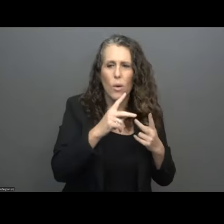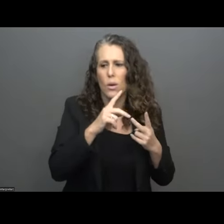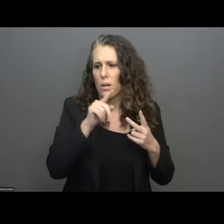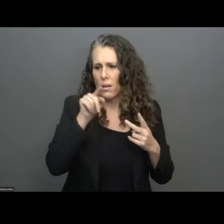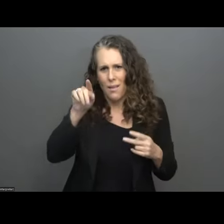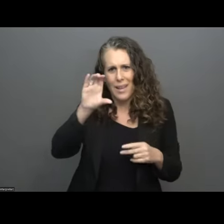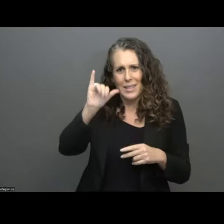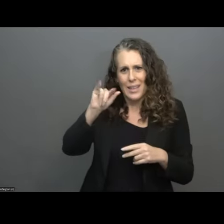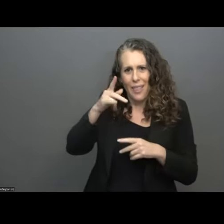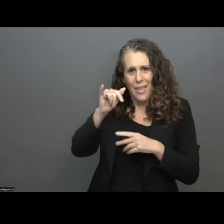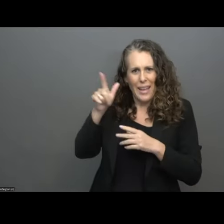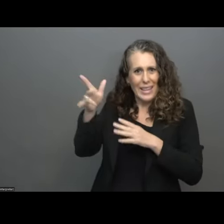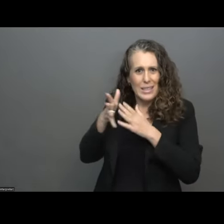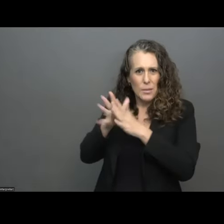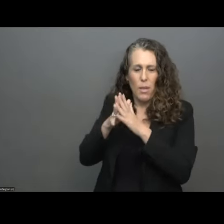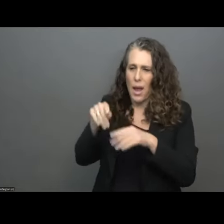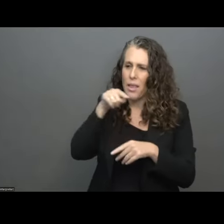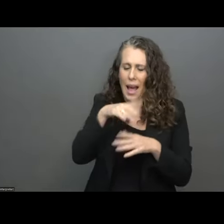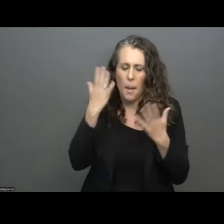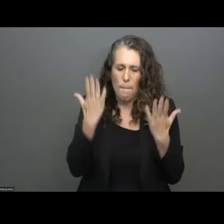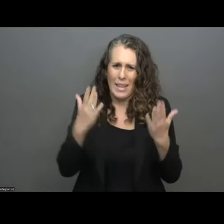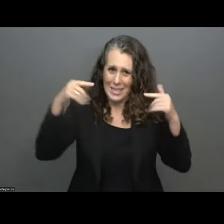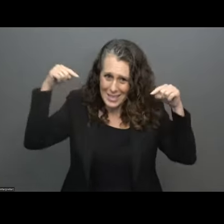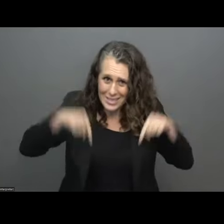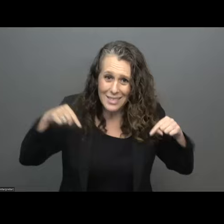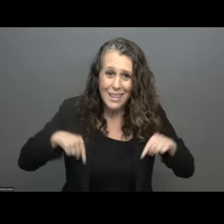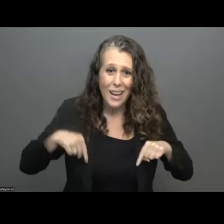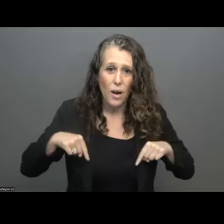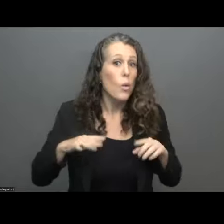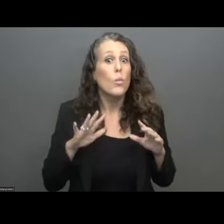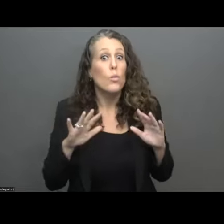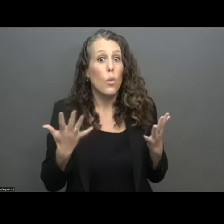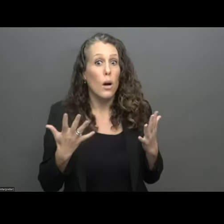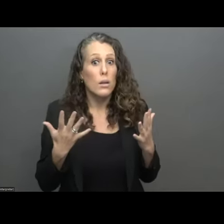of urgency and I think requires as to really make sure that we do rally together